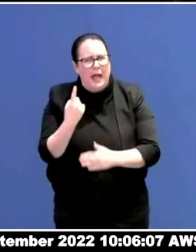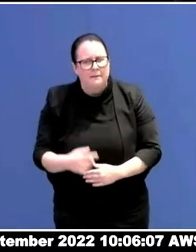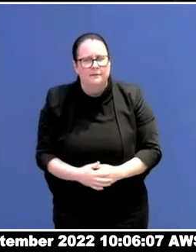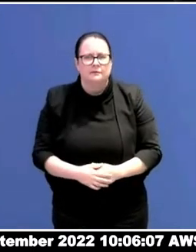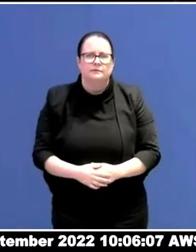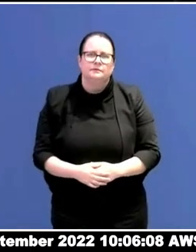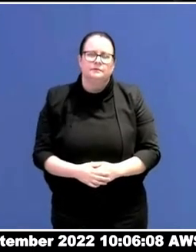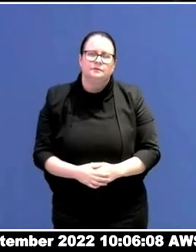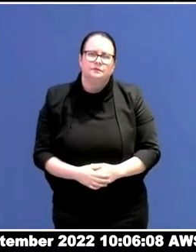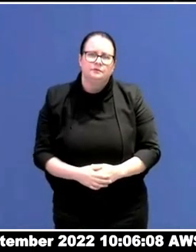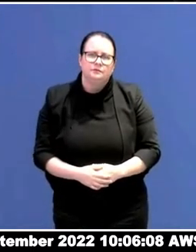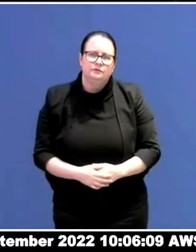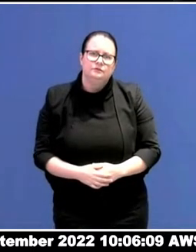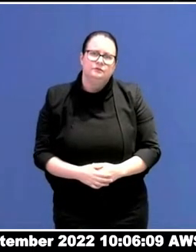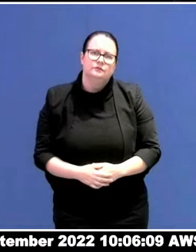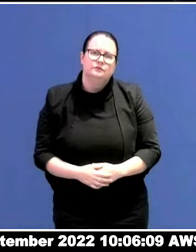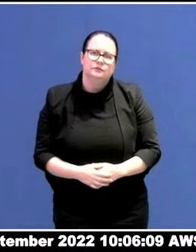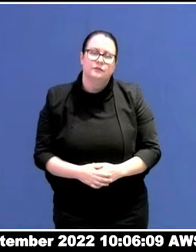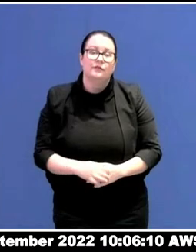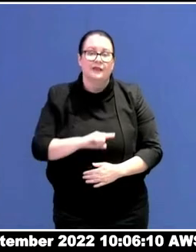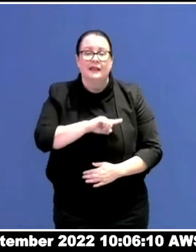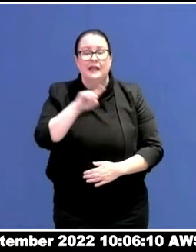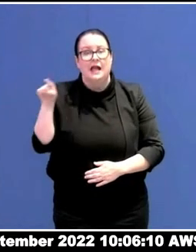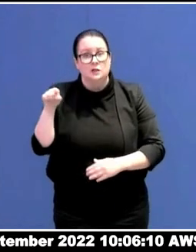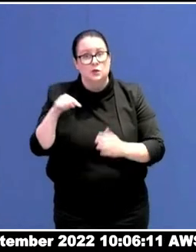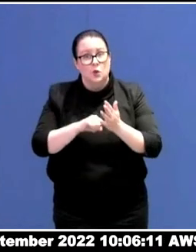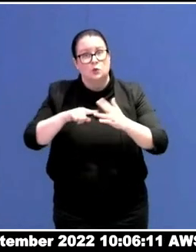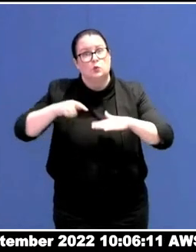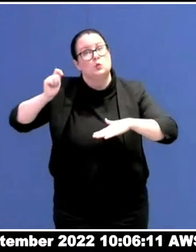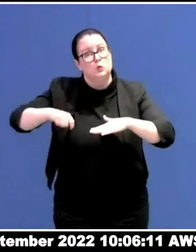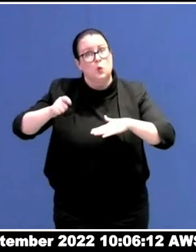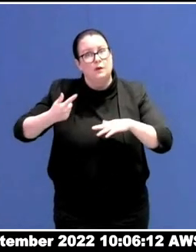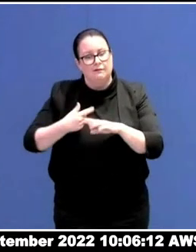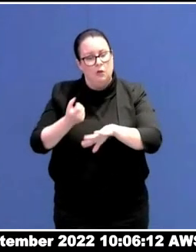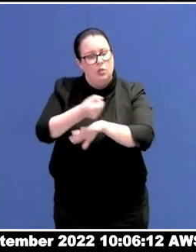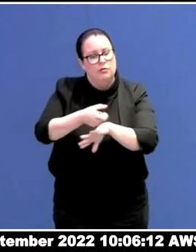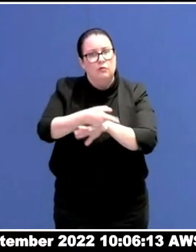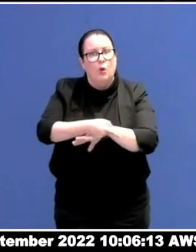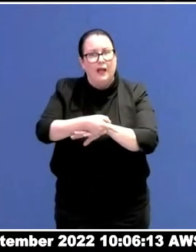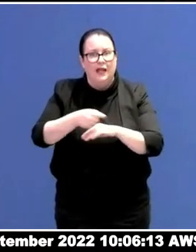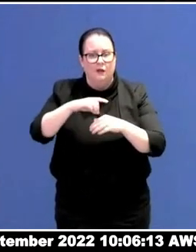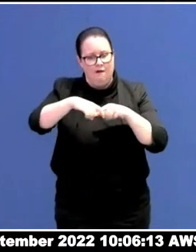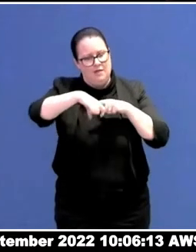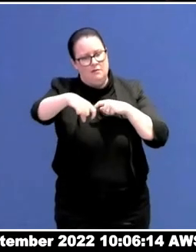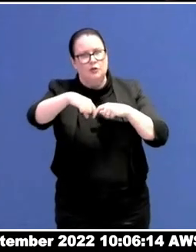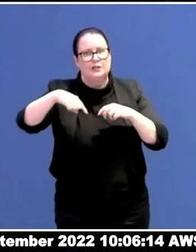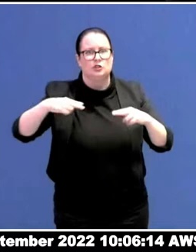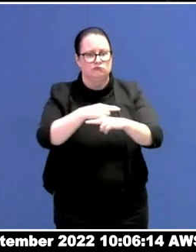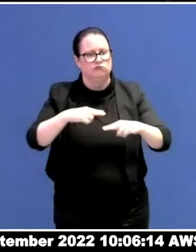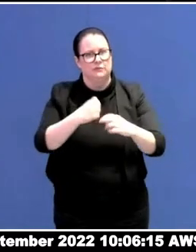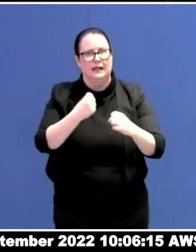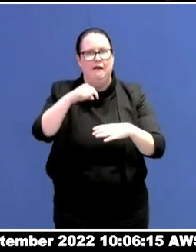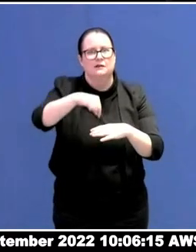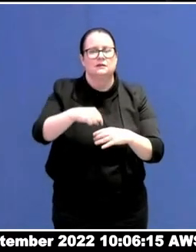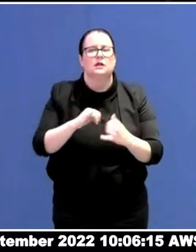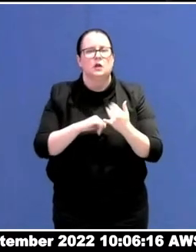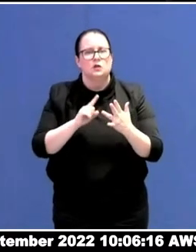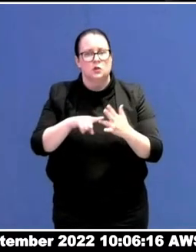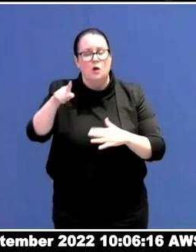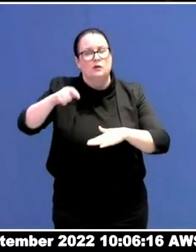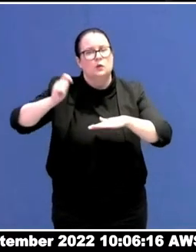He had to appear in court, and obviously he had a sentence where he had had